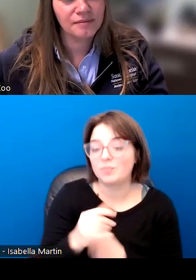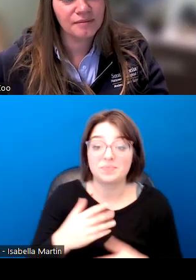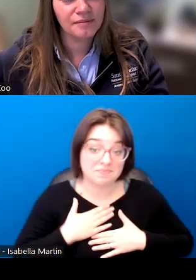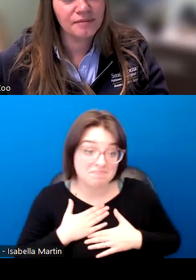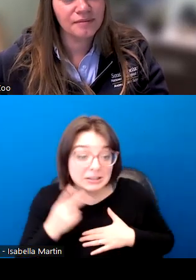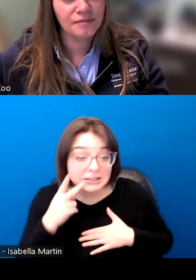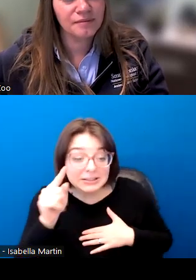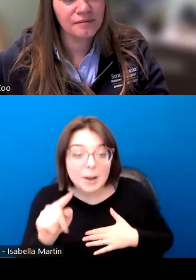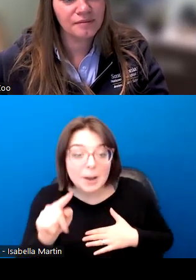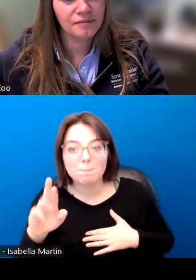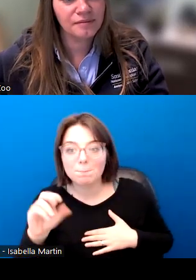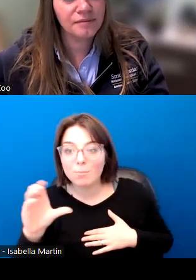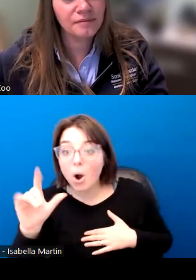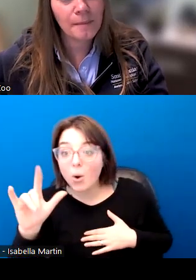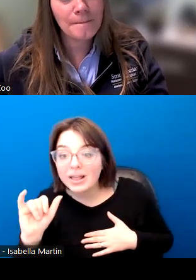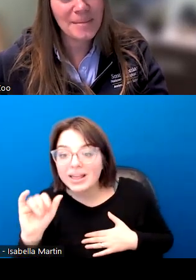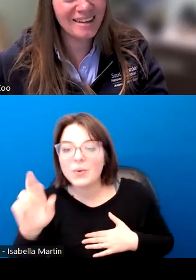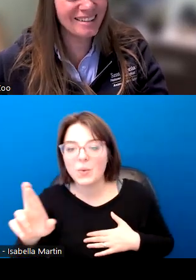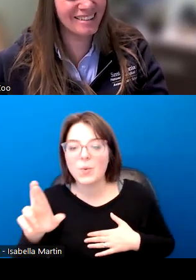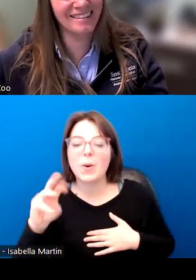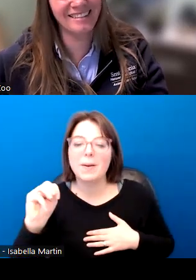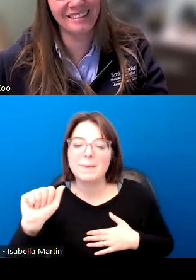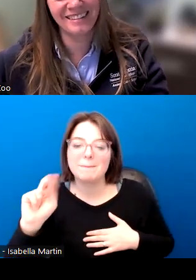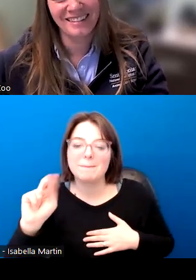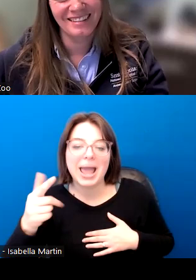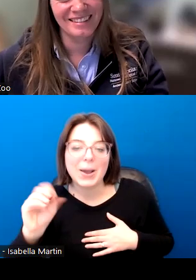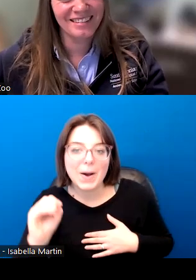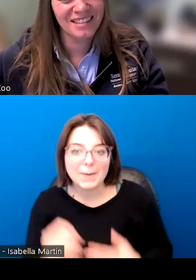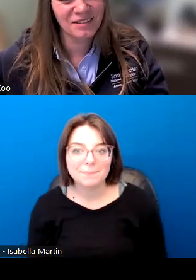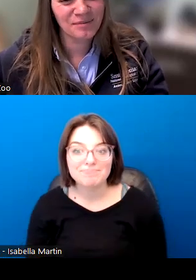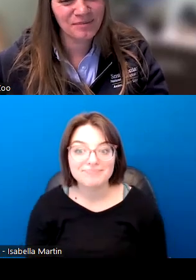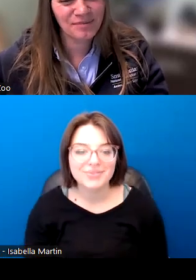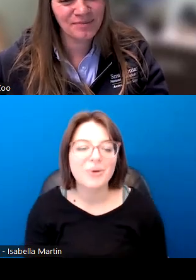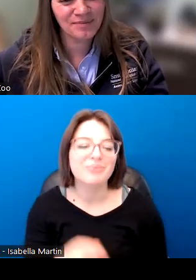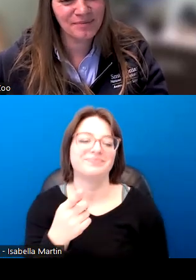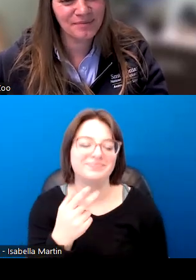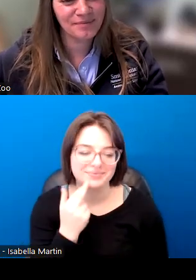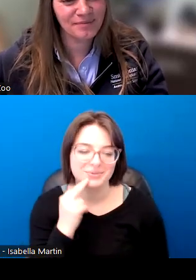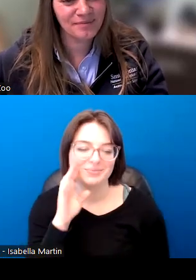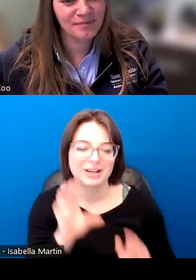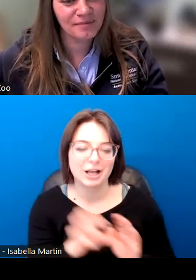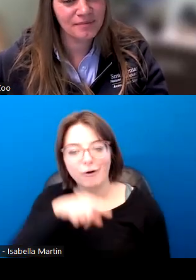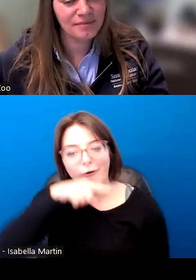I noticed that there is there's another Orangutan with broccoli out of his mouth. I noticed um at the very